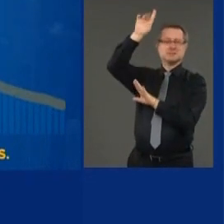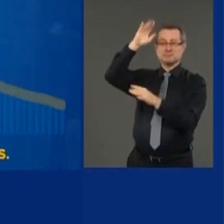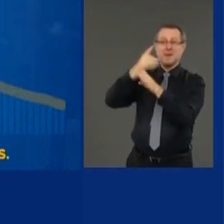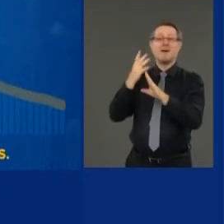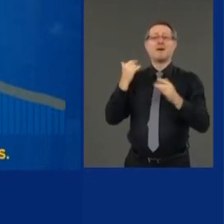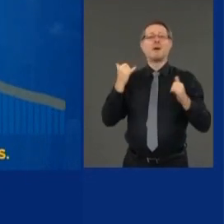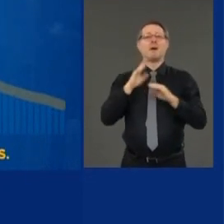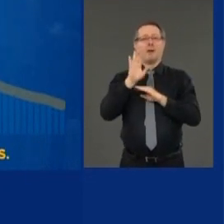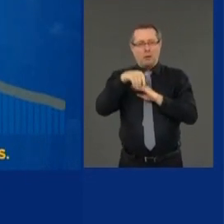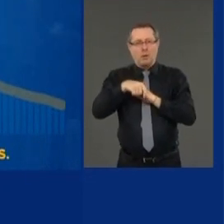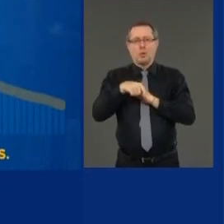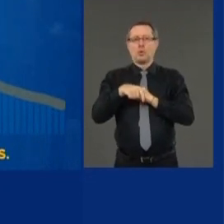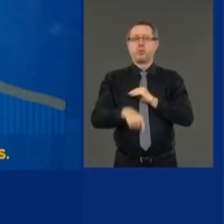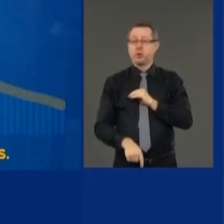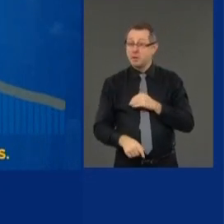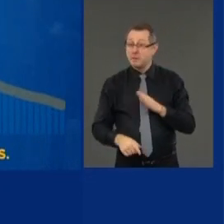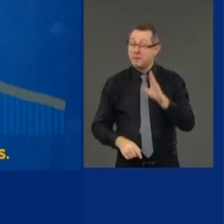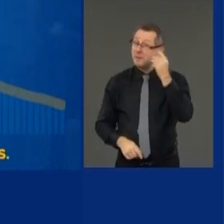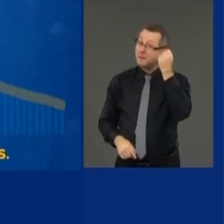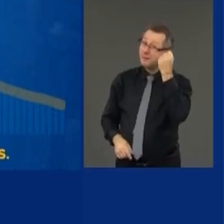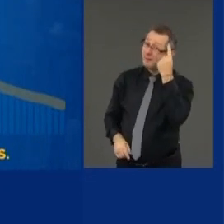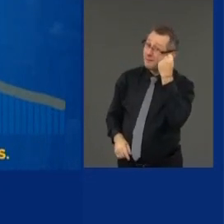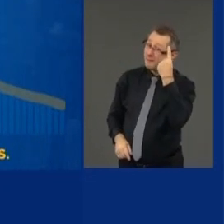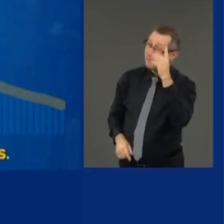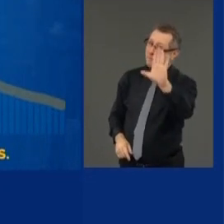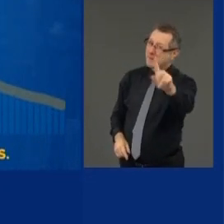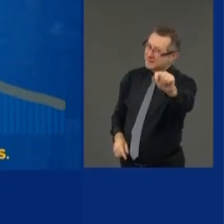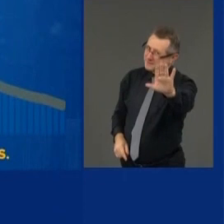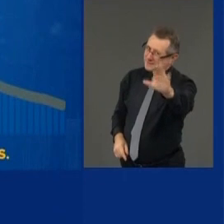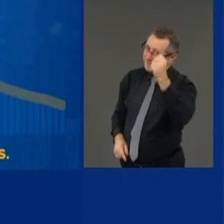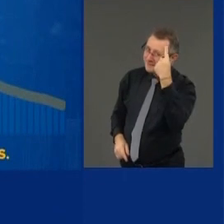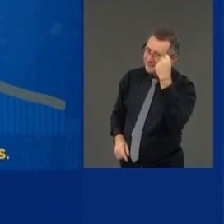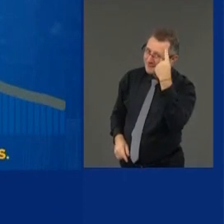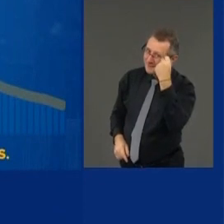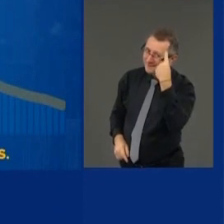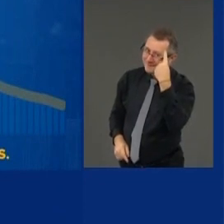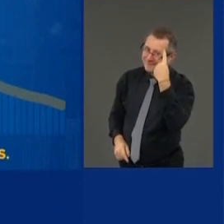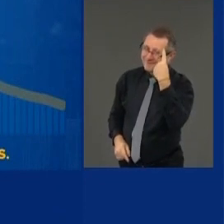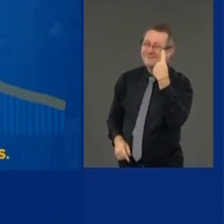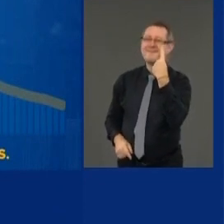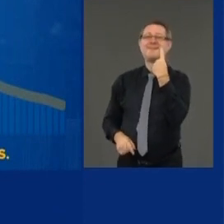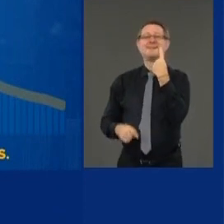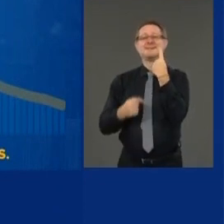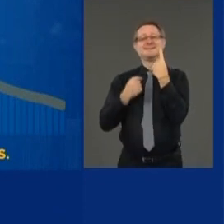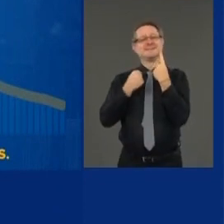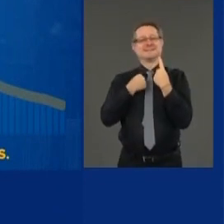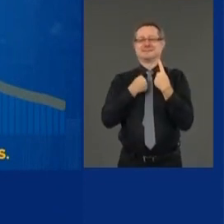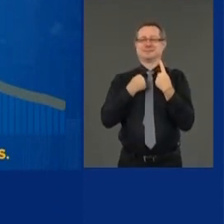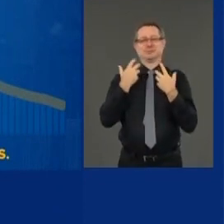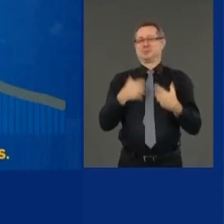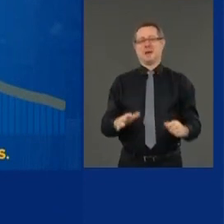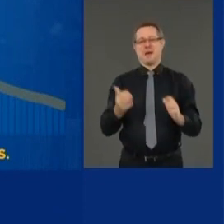WE CONGRATULATE NEW YORKERS BECAUSE THEY CLIMBED THE HARDEST AND HIGHEST MOUNTAIN.